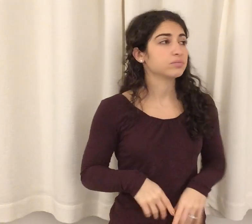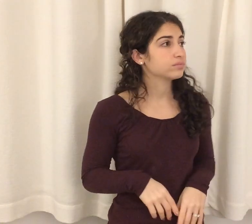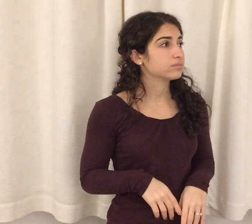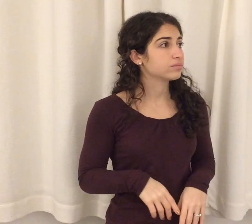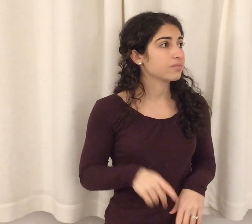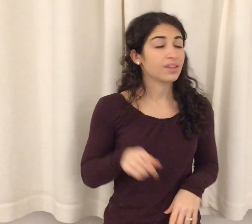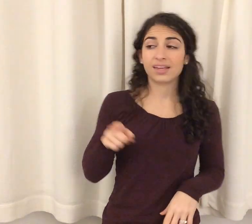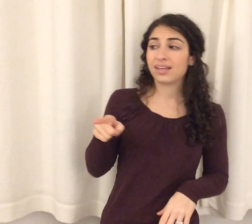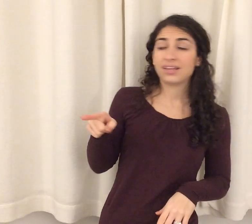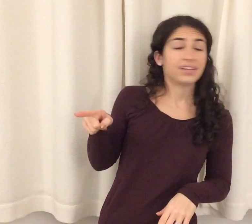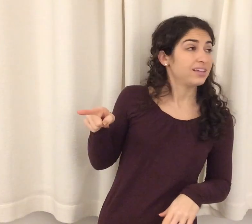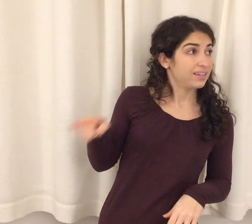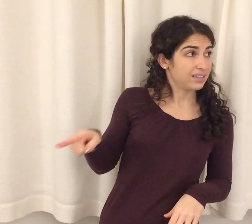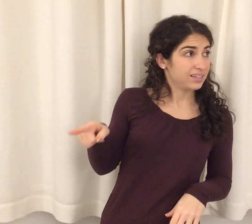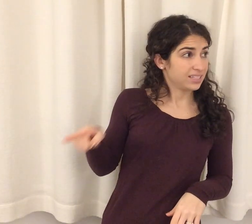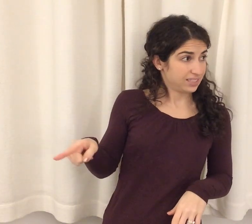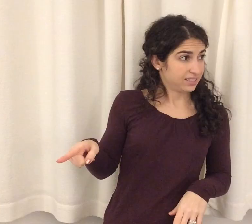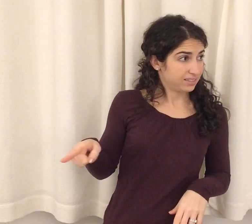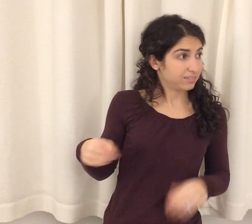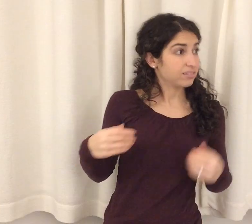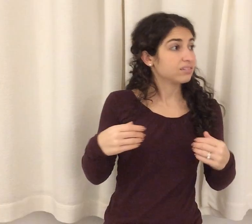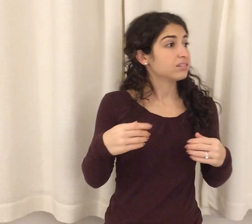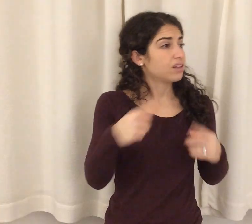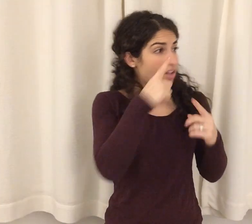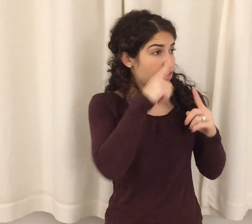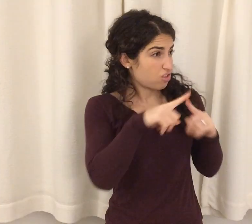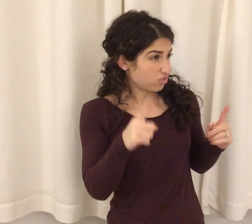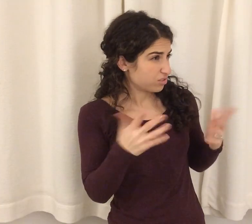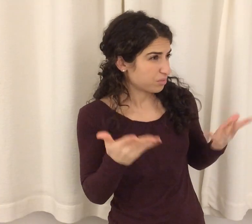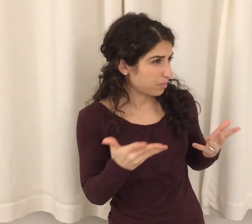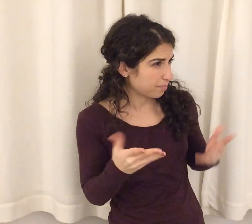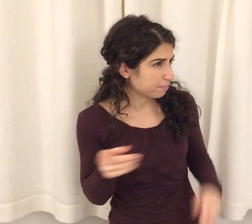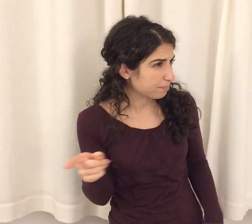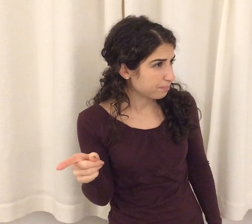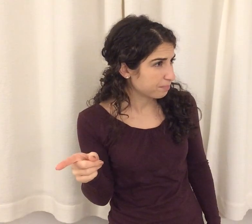person, you point for them. "He is allergic